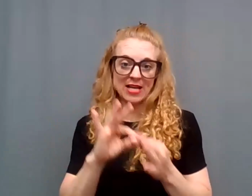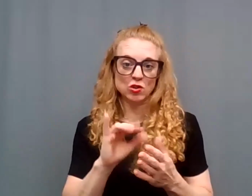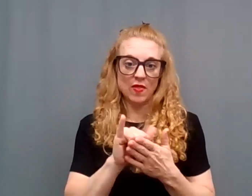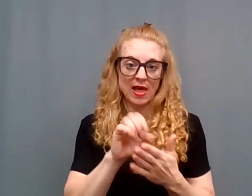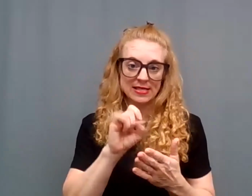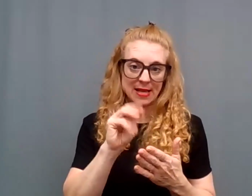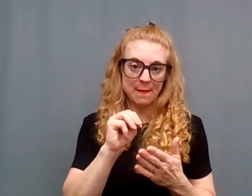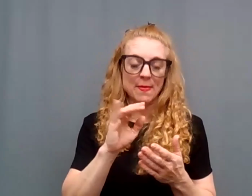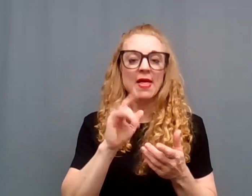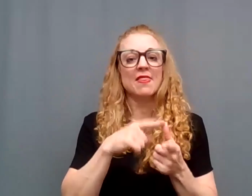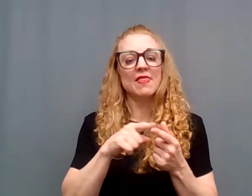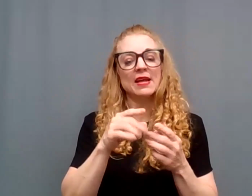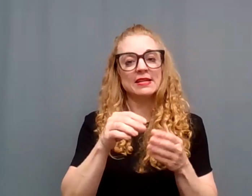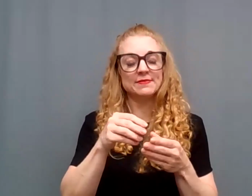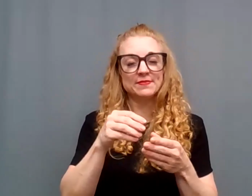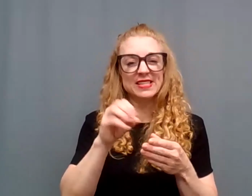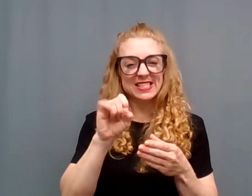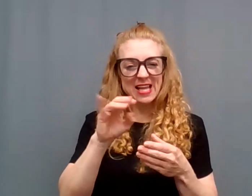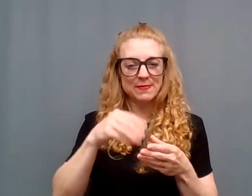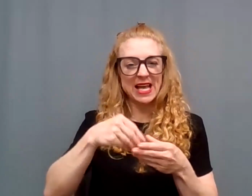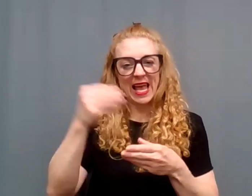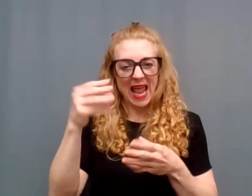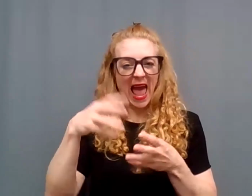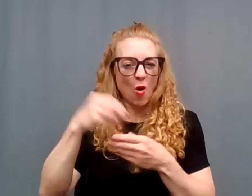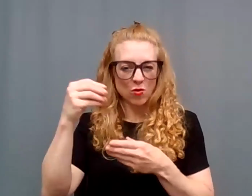take the Sim out of your telephone and I always recommend people just tape it to the bottom or